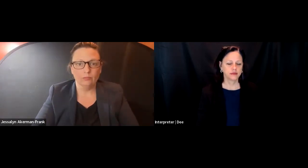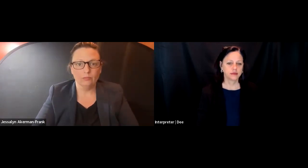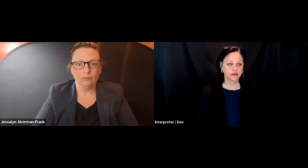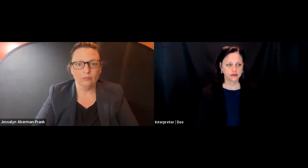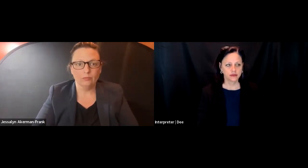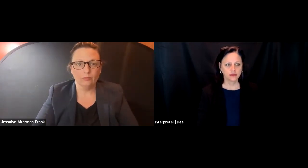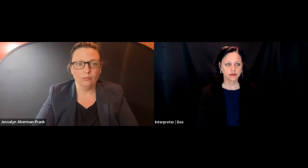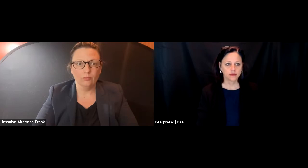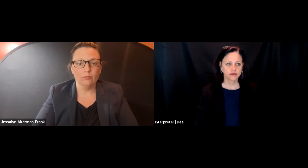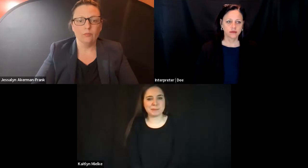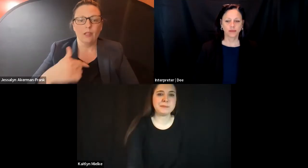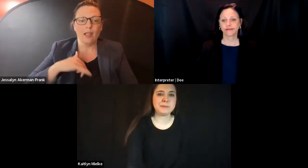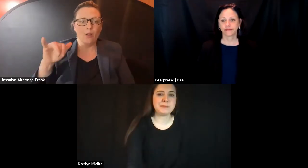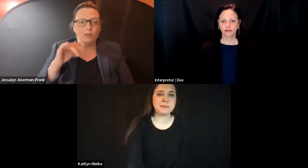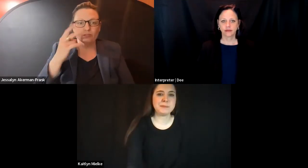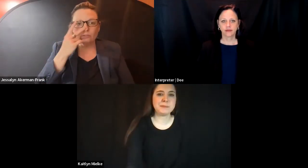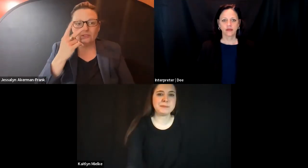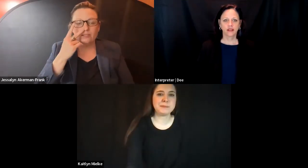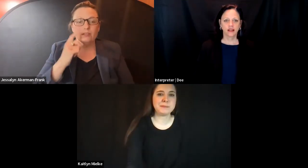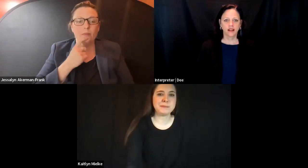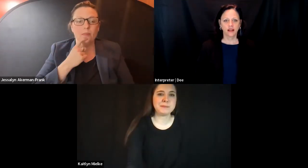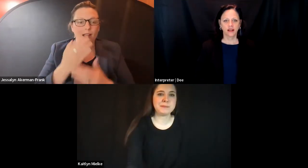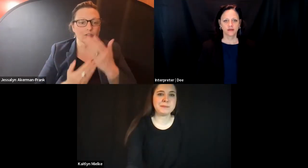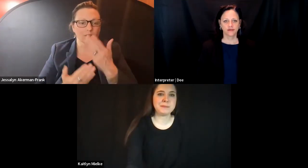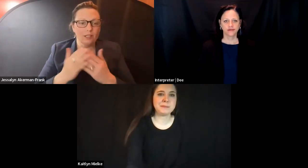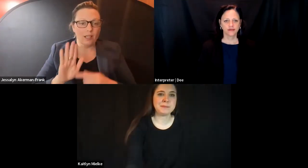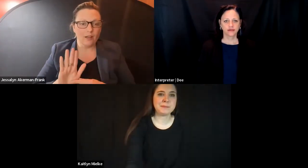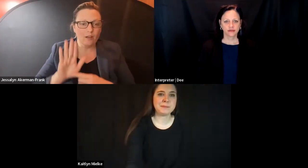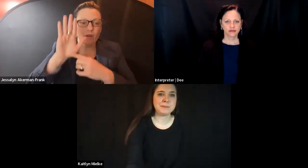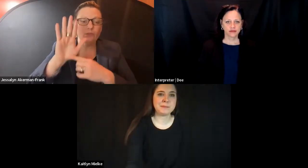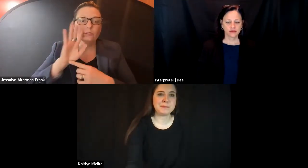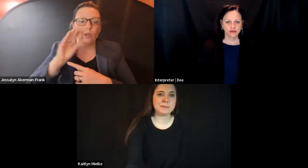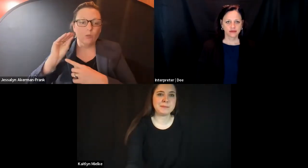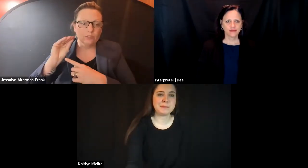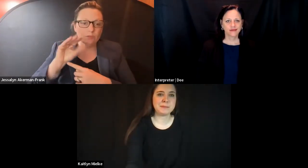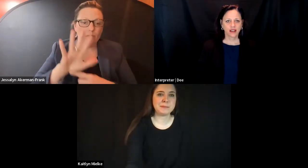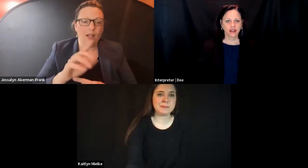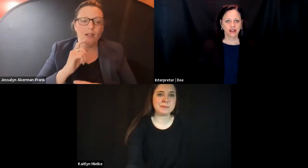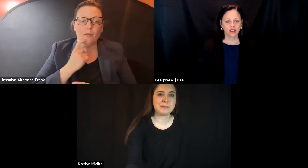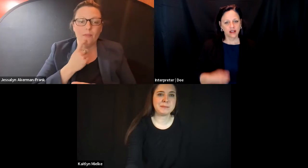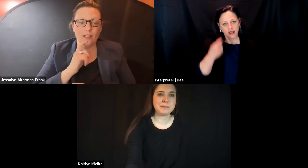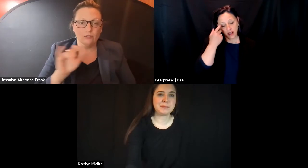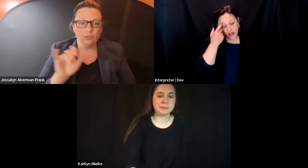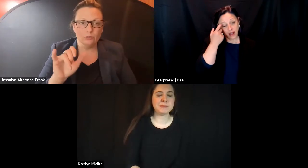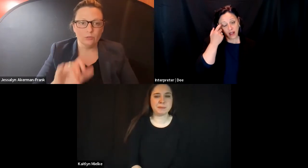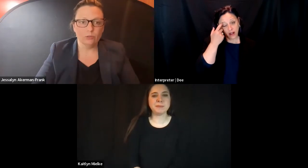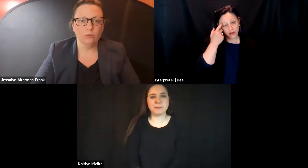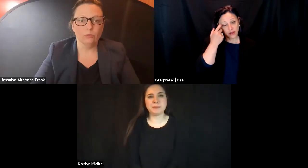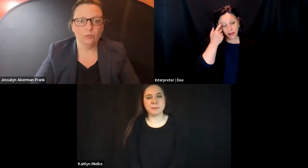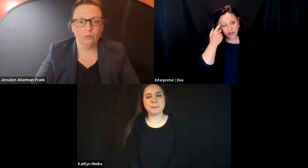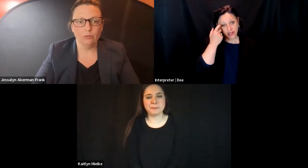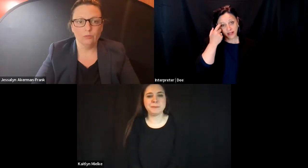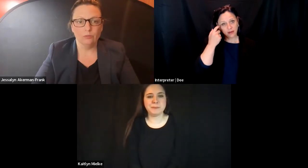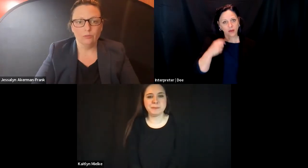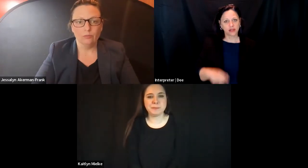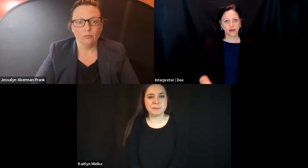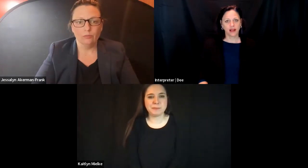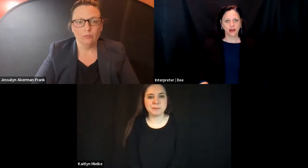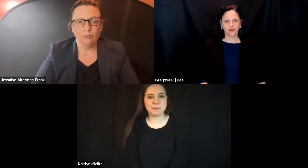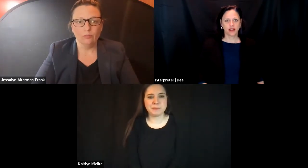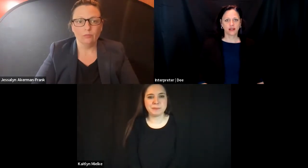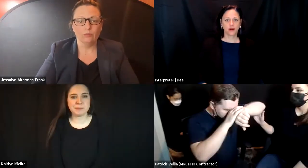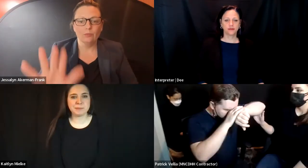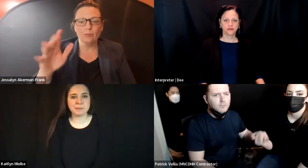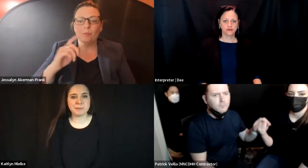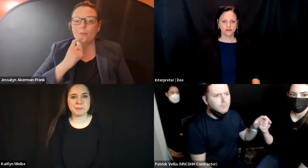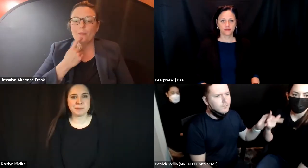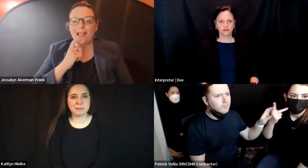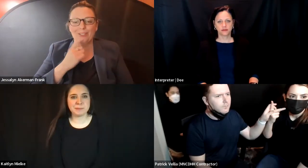I will spotlight Kaitlyn.